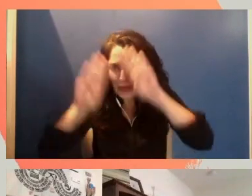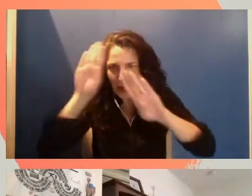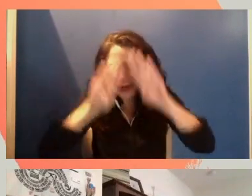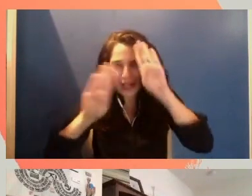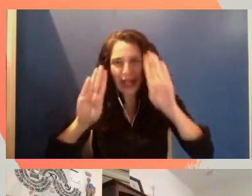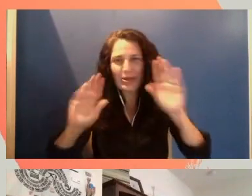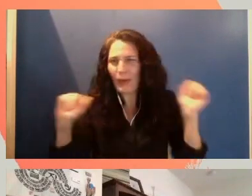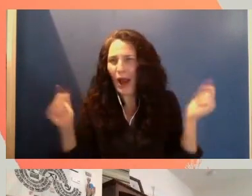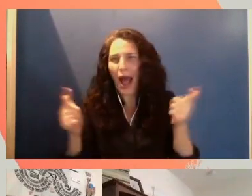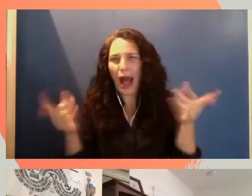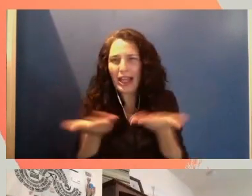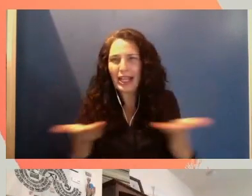or trying to .